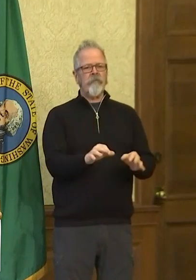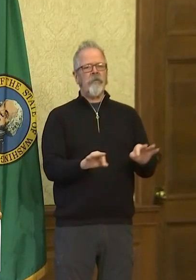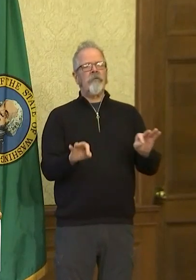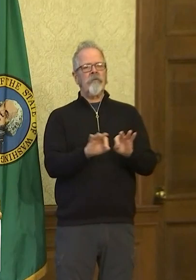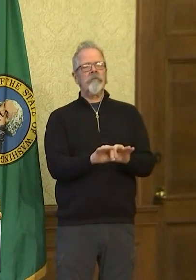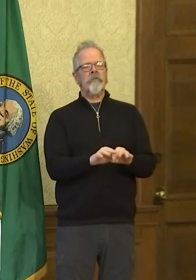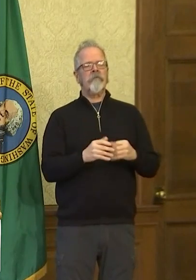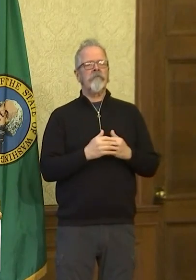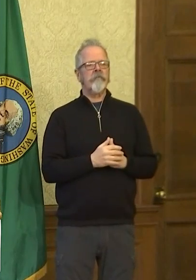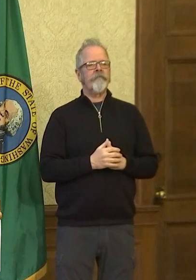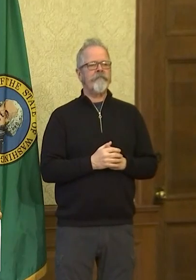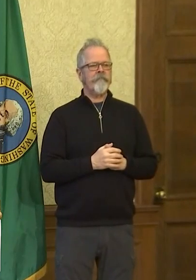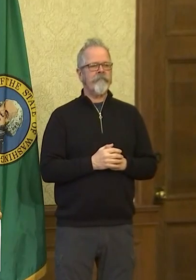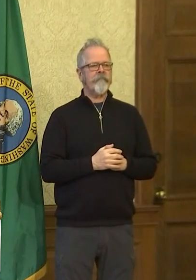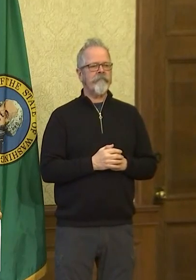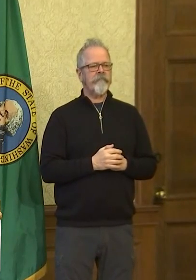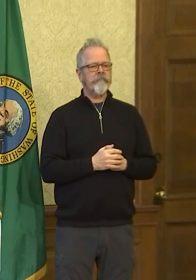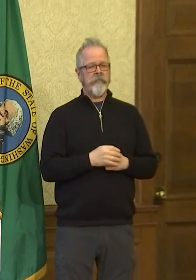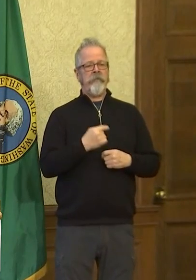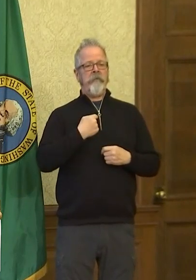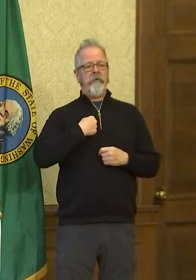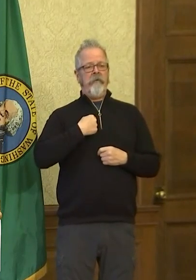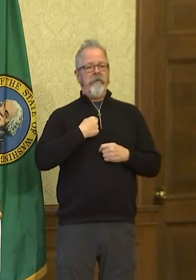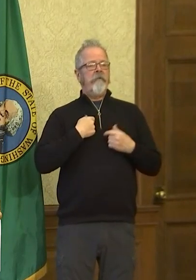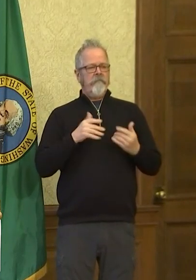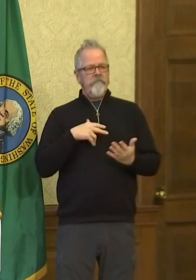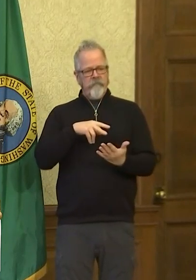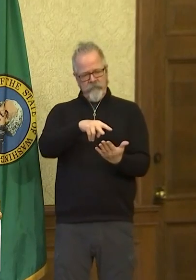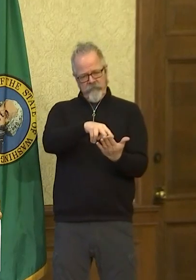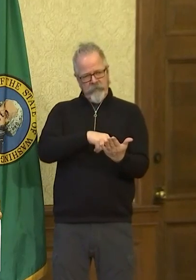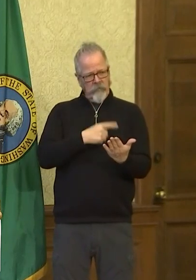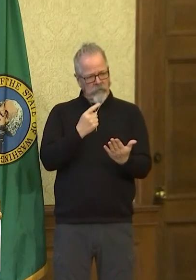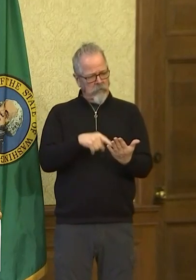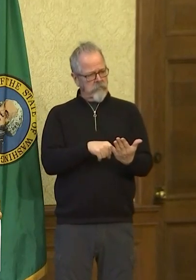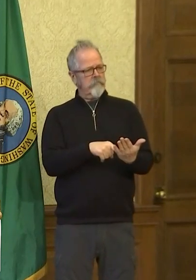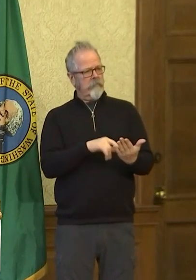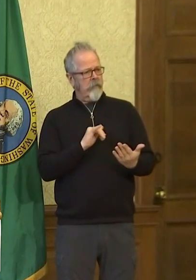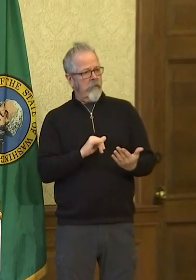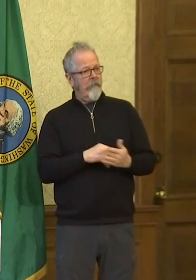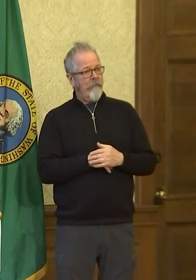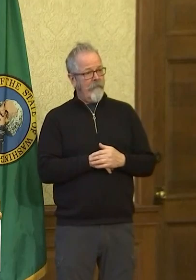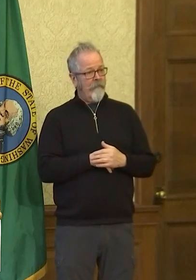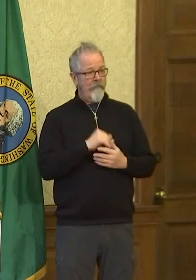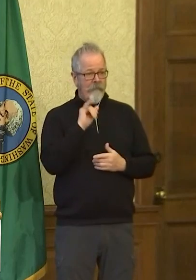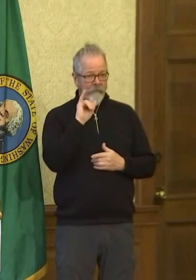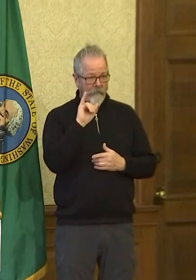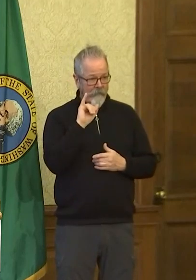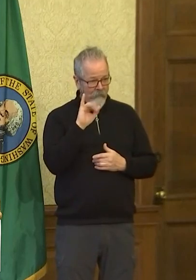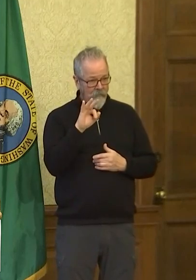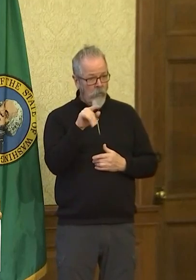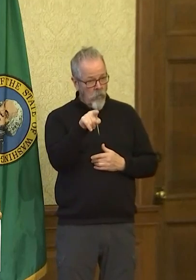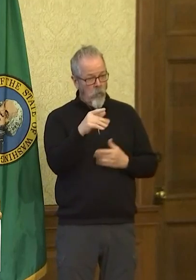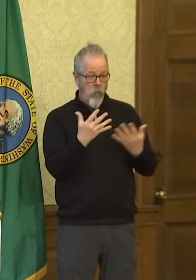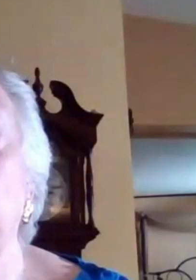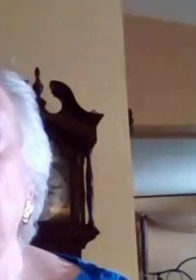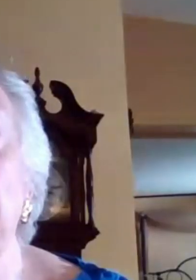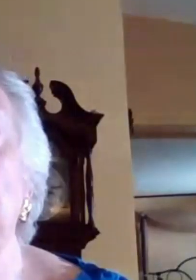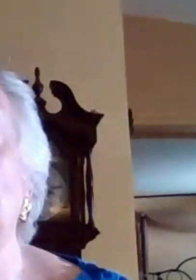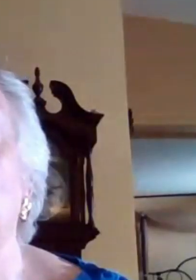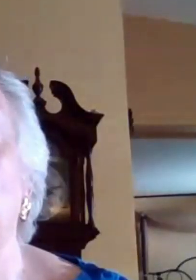NEIGHBORHOOD. >> I HEARD ONE GROUP NEIGHBORHOOD. >> I HEARD ONE GROUP SUGGESTED I HEARD ONE GROUP SUGGESTED I HEARD ONE GROUP SUGGESTED TO I HEARD ONE GROUP SUGGESTED TO GET I HEARD ONE GROUP SUGGESTED TO GET TO I HEARD ONE GROUP SUGGESTED TO GET TO YOUR I HEARD ONE GROUP SUGGESTED TO GET TO YOUR WALK I HEARD ONE GROUP SUGGESTED TO GET TO YOUR WALK YOU I HEARD ONE GROUP SUGGESTED TO GET TO YOUR WALK YOU HAVE I HEARD ONE GROUP SUGGESTED TO GET TO YOUR WALK YOU HAVE TO TO GET TO YOUR WALK YOU HAVE TO TO GET TO YOUR WALK YOU HAVE TO DRIVE TO GET TO YOUR WALK YOU HAVE TO DRIVE A TO GET TO YOUR WALK YOU HAVE TO DRIVE A CAR TO GET TO YOUR WALK YOU HAVE TO DRIVE A CAR AND TO GET TO YOUR WALK YOU HAVE TO DRIVE A CAR AND THEN TO GET TO YOUR WALK YOU HAVE TO DRIVE A CAR AND THEN YOU'VE DRIVE A CAR AND THEN YOU'VE DRIVE A CAR AND THEN YOU'VE GONE DRIVE A CAR AND THEN YOU'VE GONE TOO DRIVE A CAR AND THEN YOU'VE GONE TOO FAR. GONE TOO FAR. GONE TOO FAR. THIS GONE TOO FAR. THIS IS